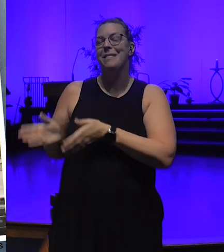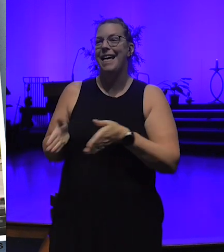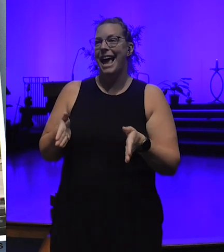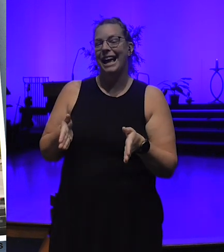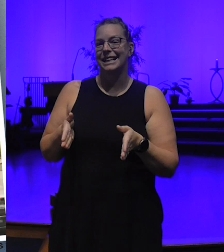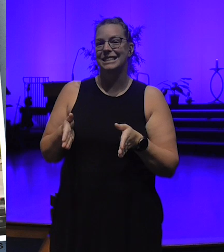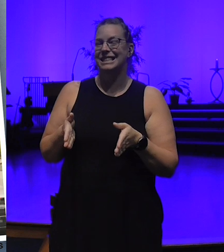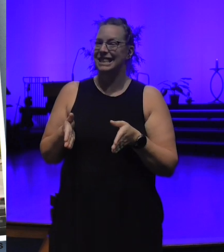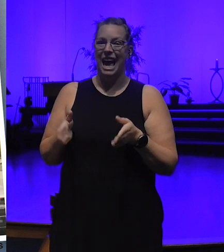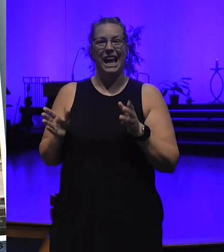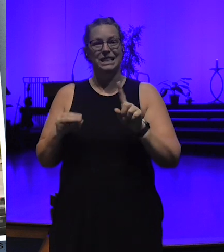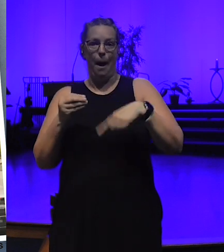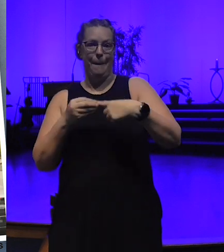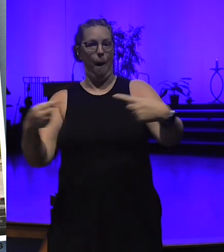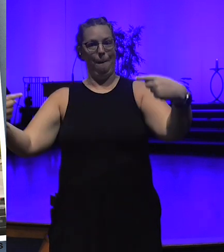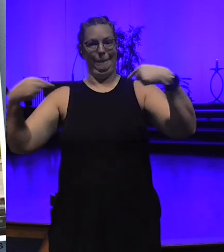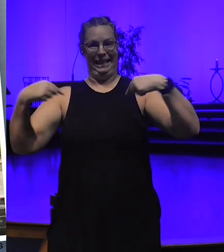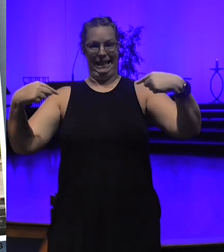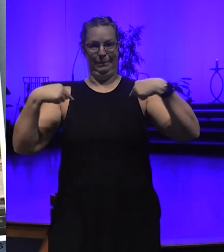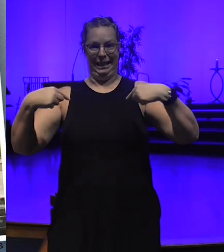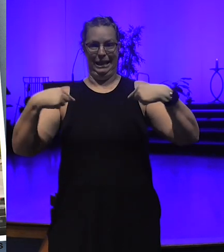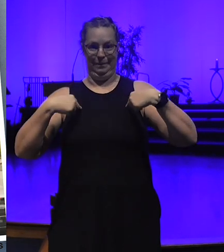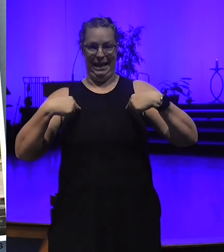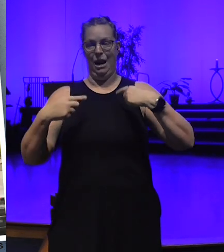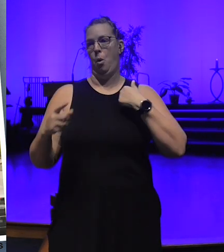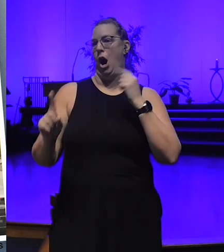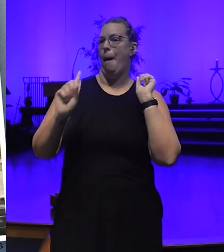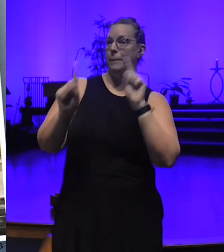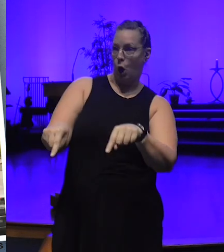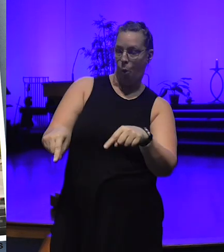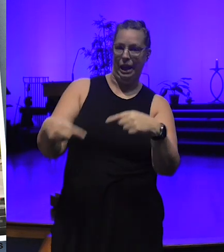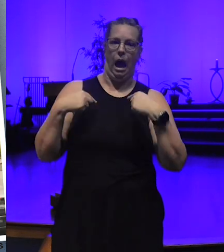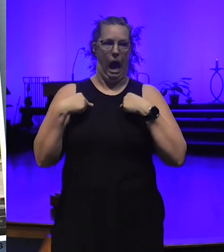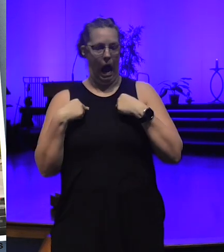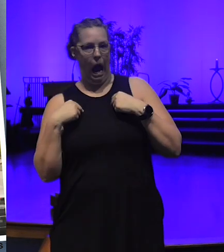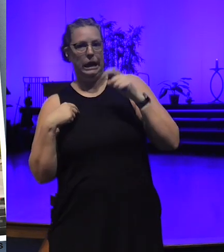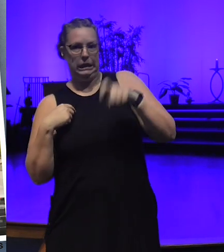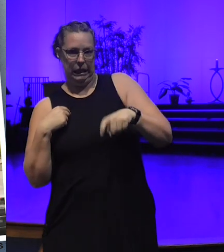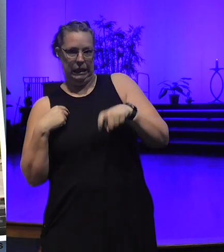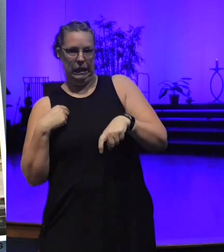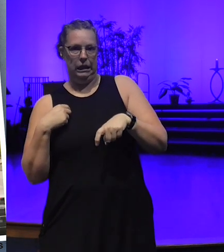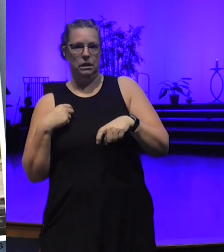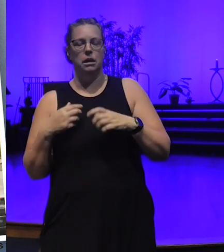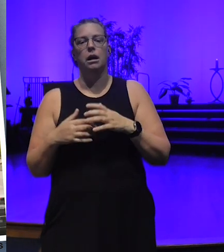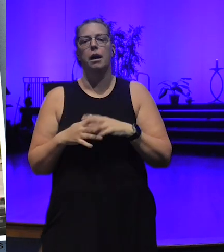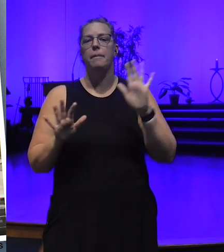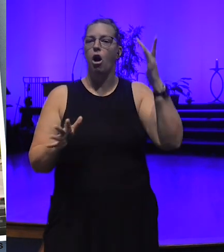that it's all about where we're going we've got to remember those wise words from the great John